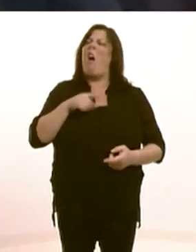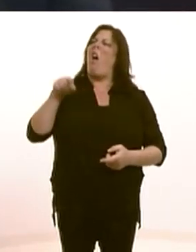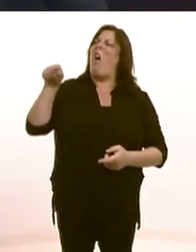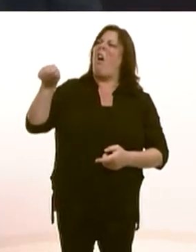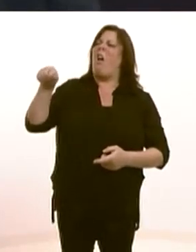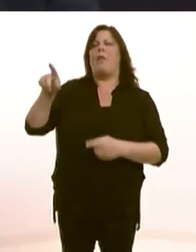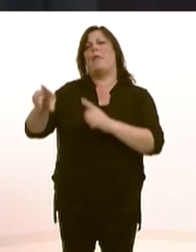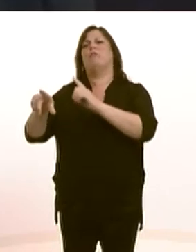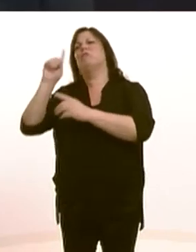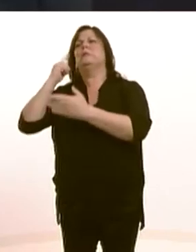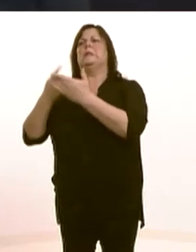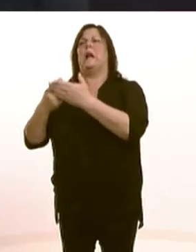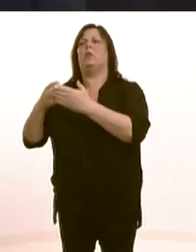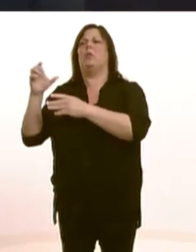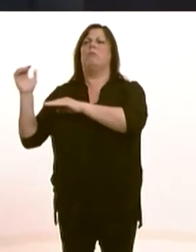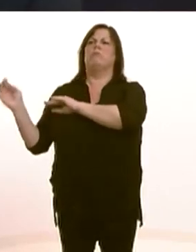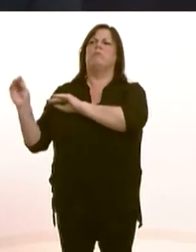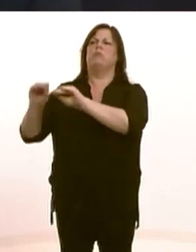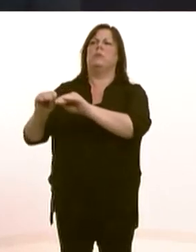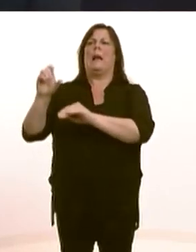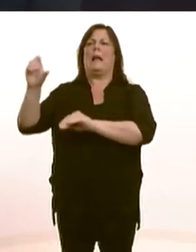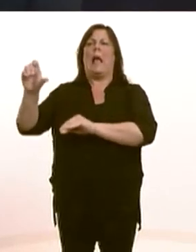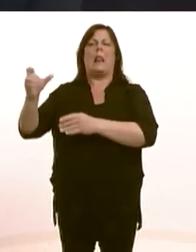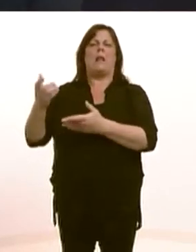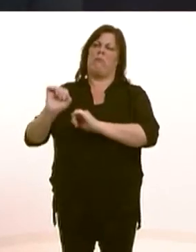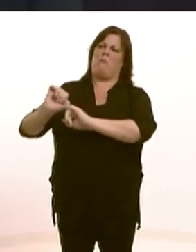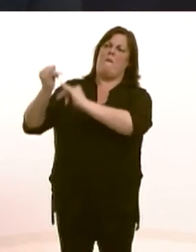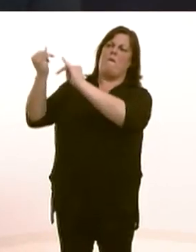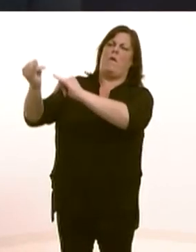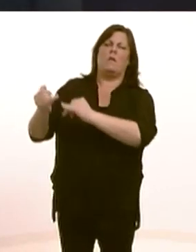will follow because of us trying to help those unaccompanied children.